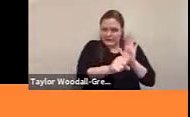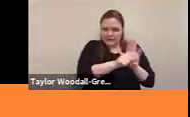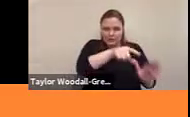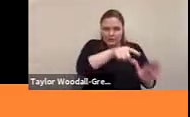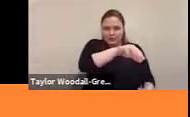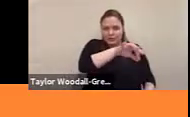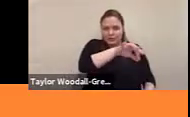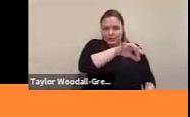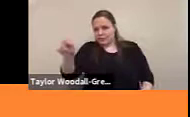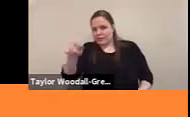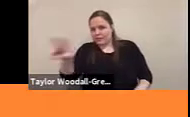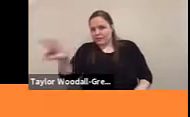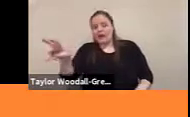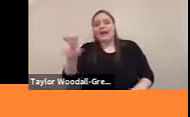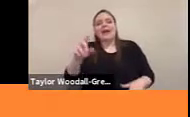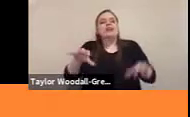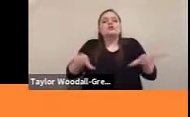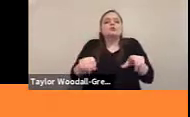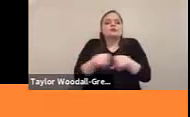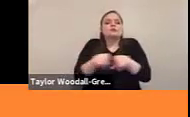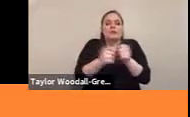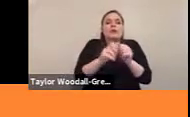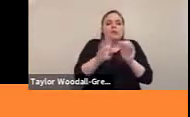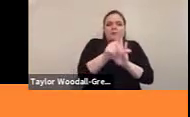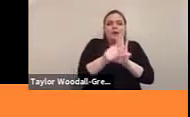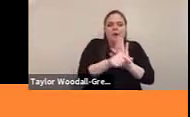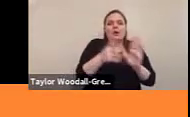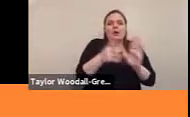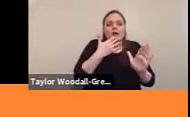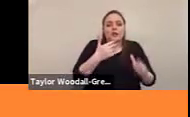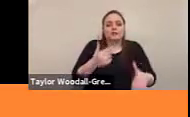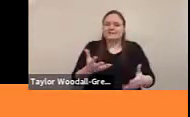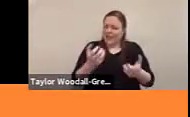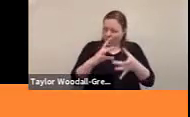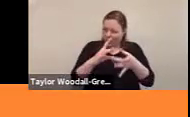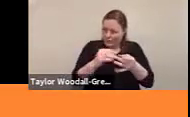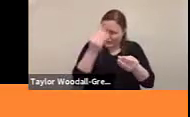the same for the background color. I do want to mention, though, that I don't find this to be as